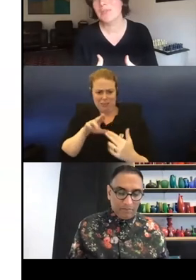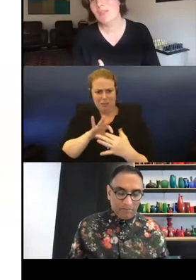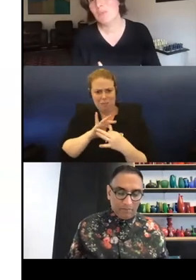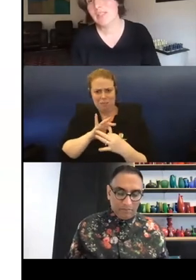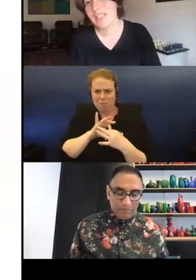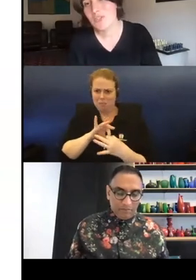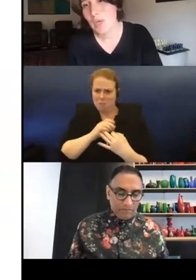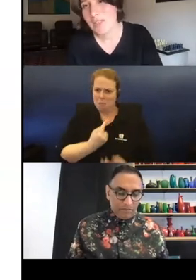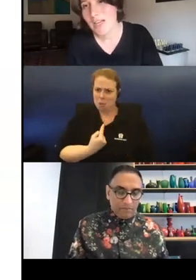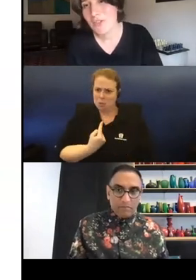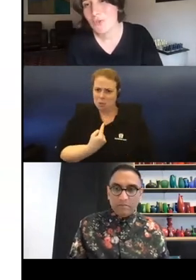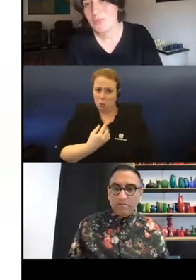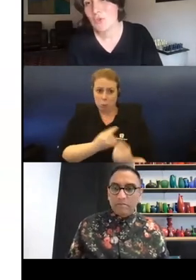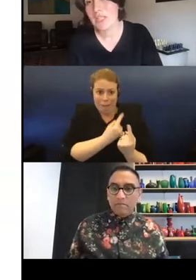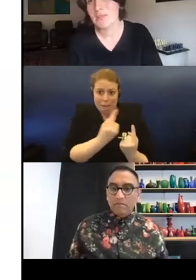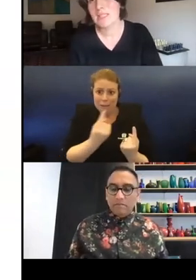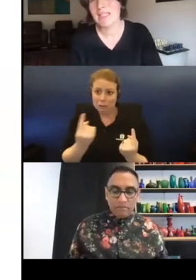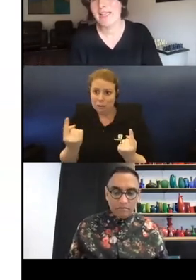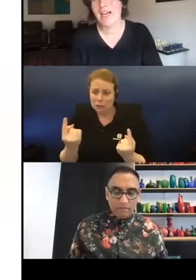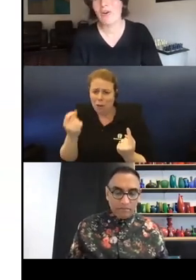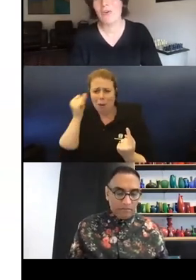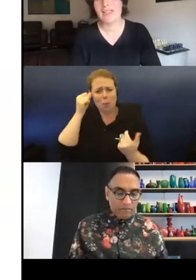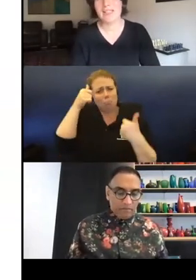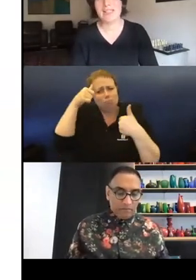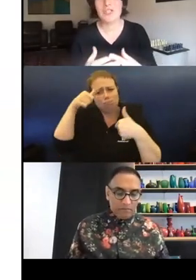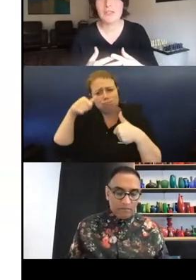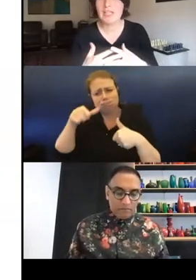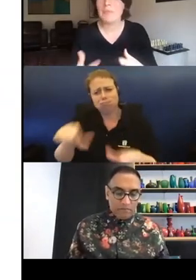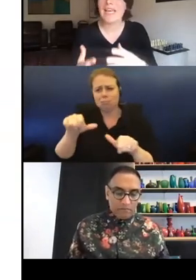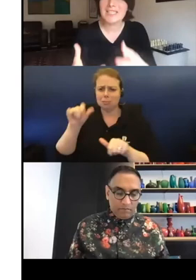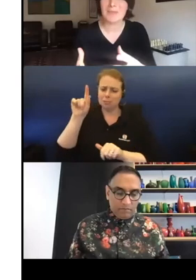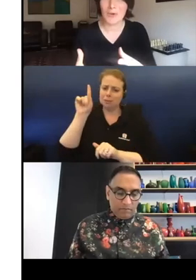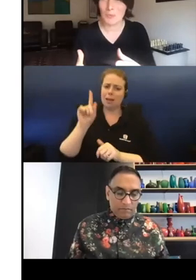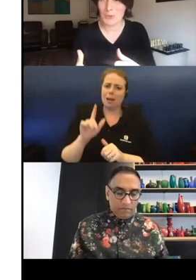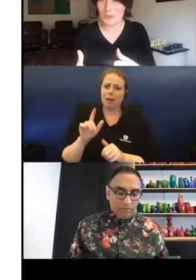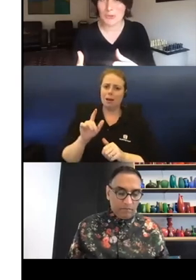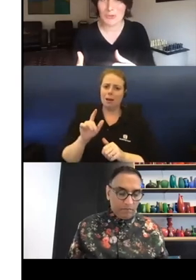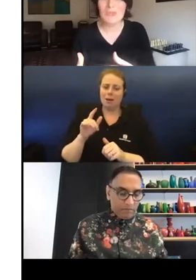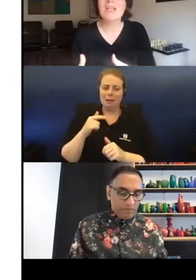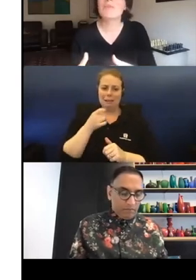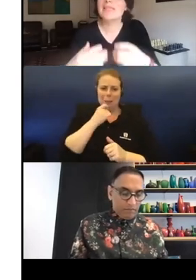with each one i know them so intimately now that it actually really pains me almost to present